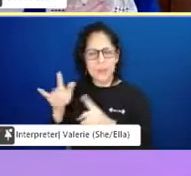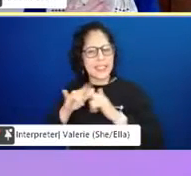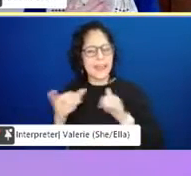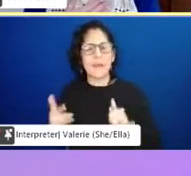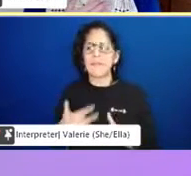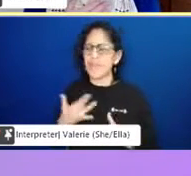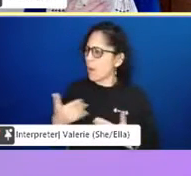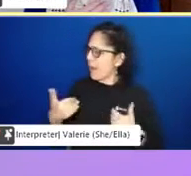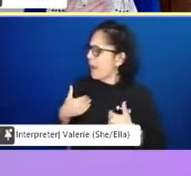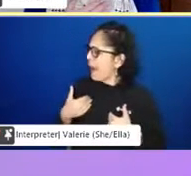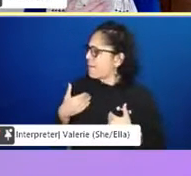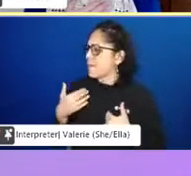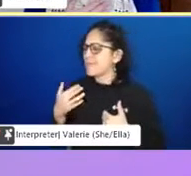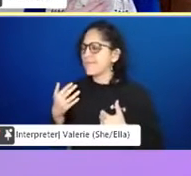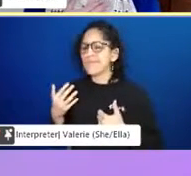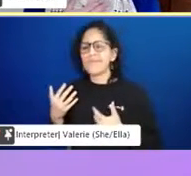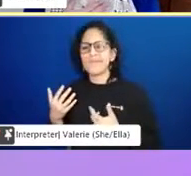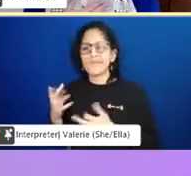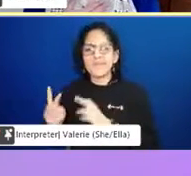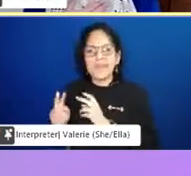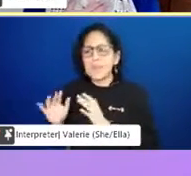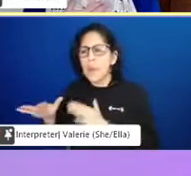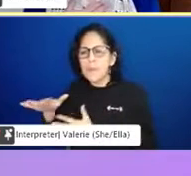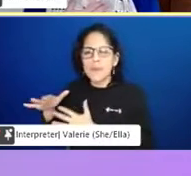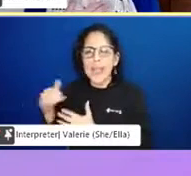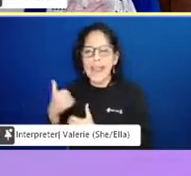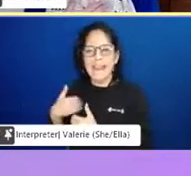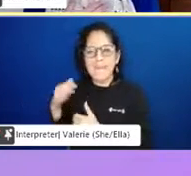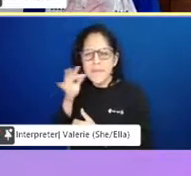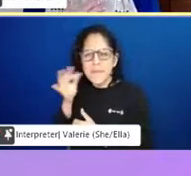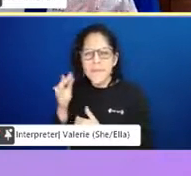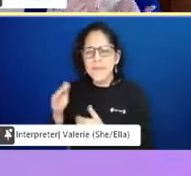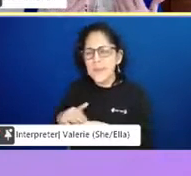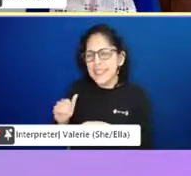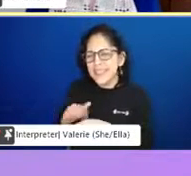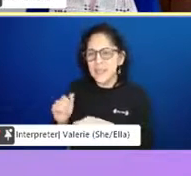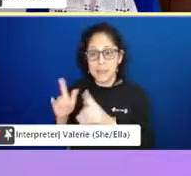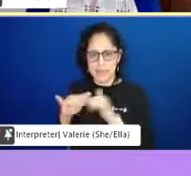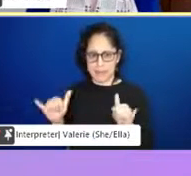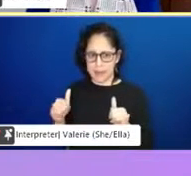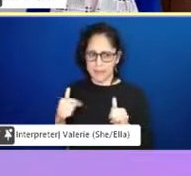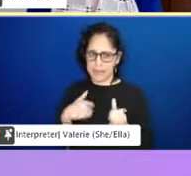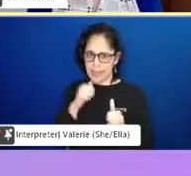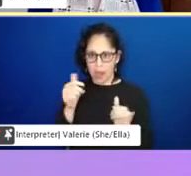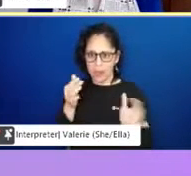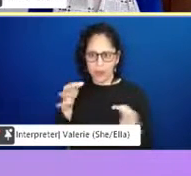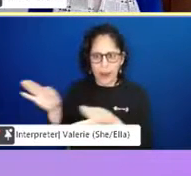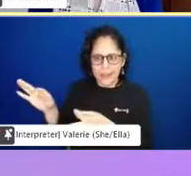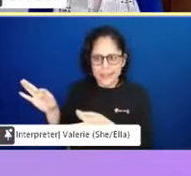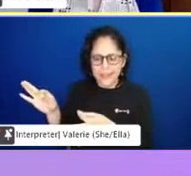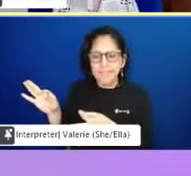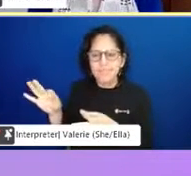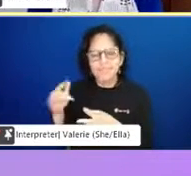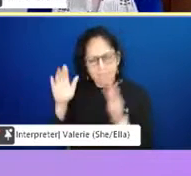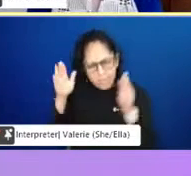also helps keep me from being distracted so I ask you to consider what that might look like for you